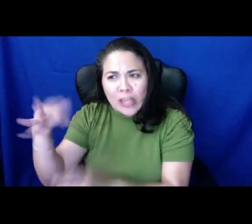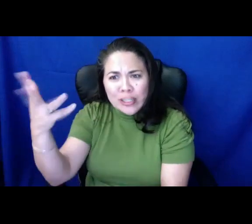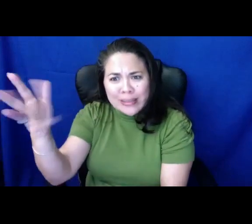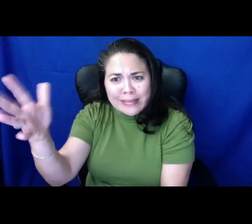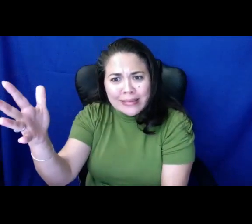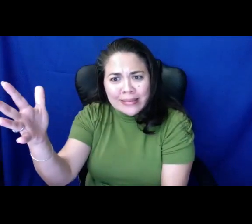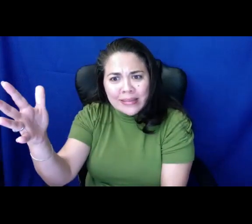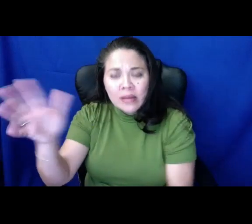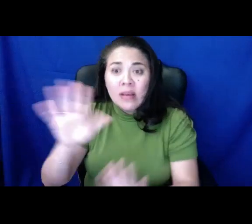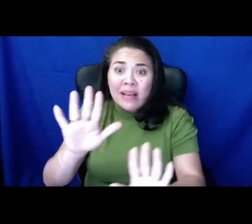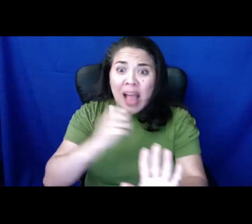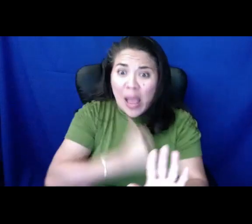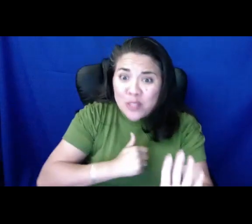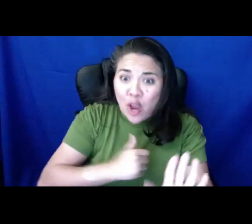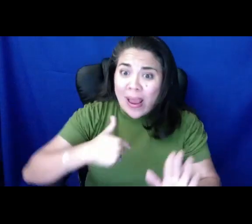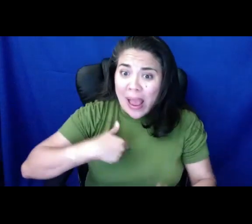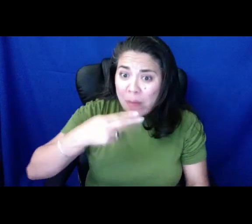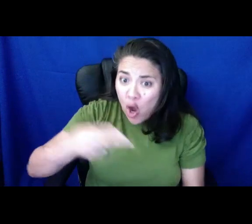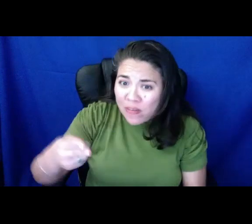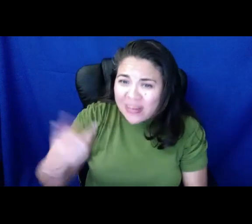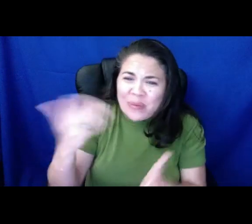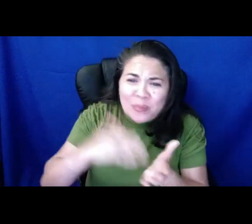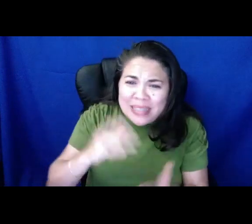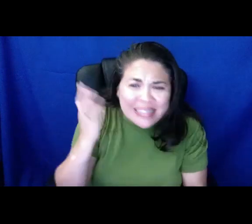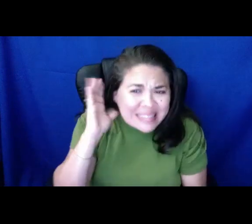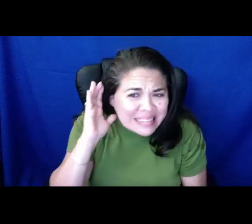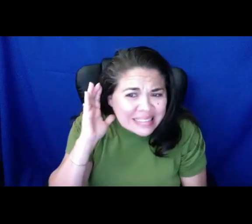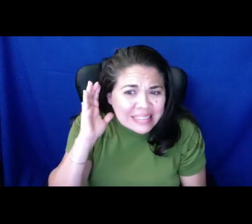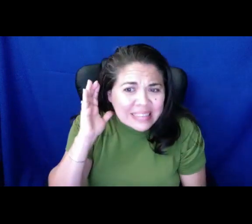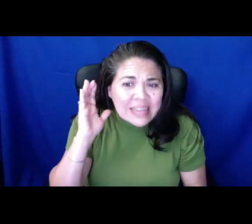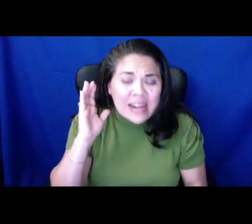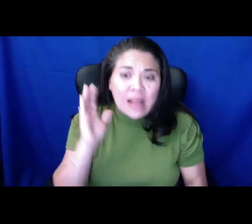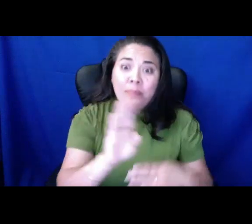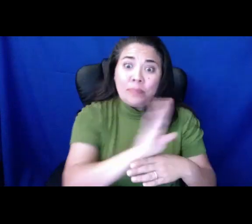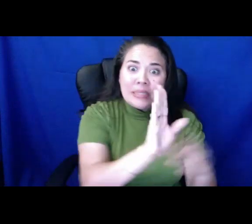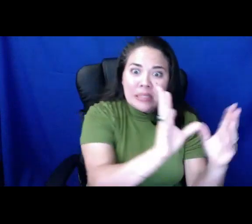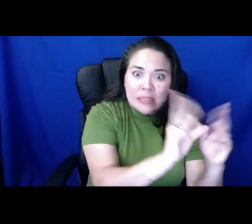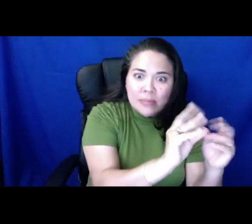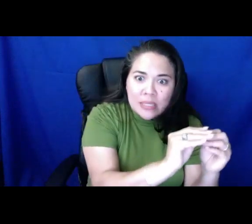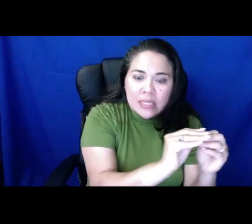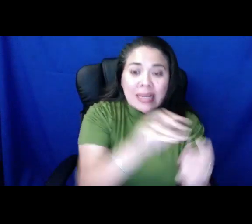Camisha Jones: i'm sorry i'm hard of hearing, could you repeat that, at the business meeting in the writing workshop.